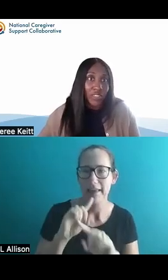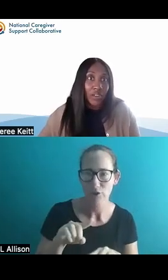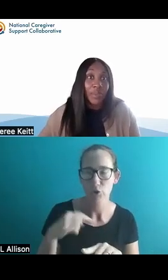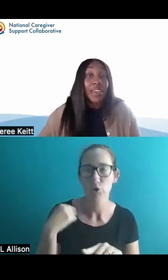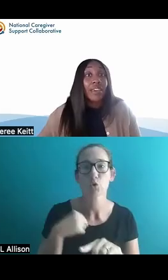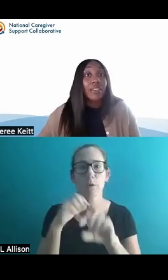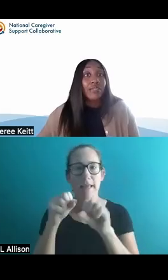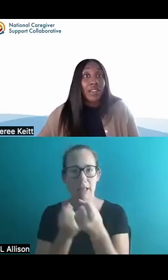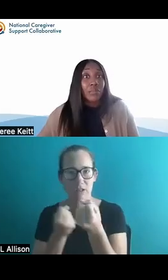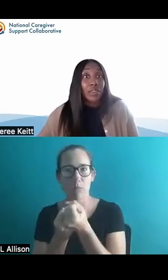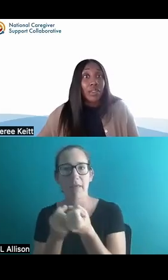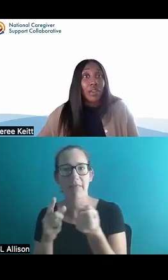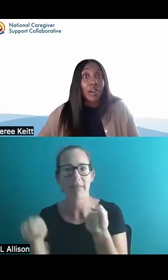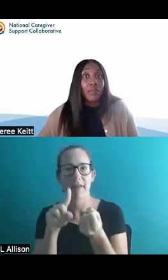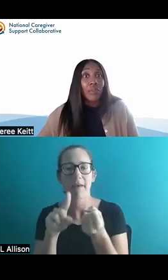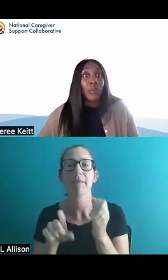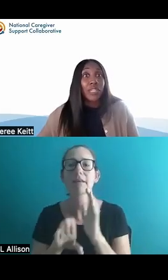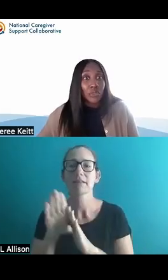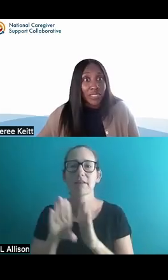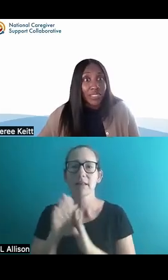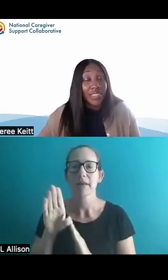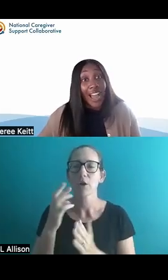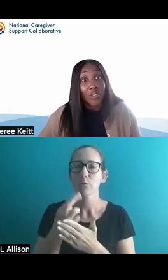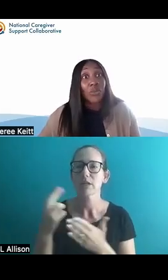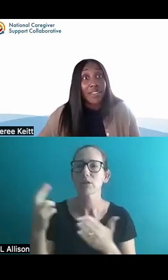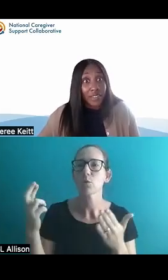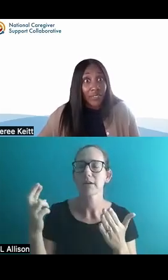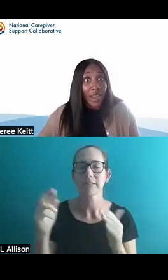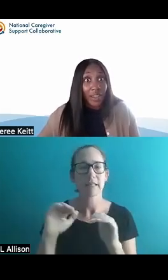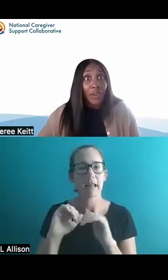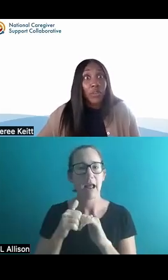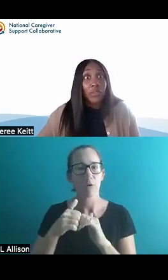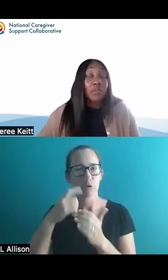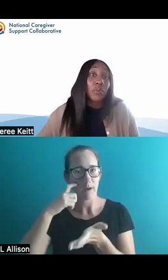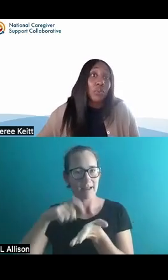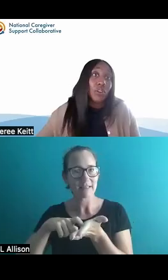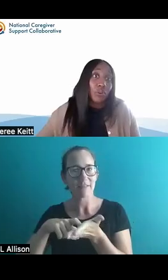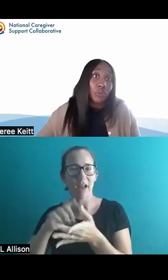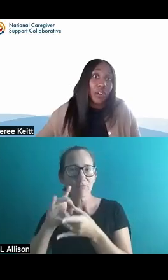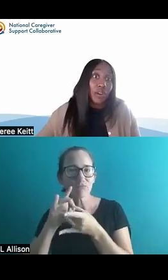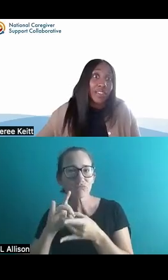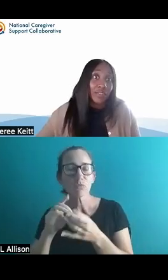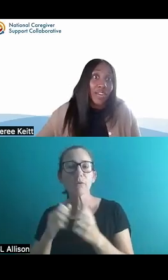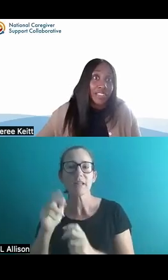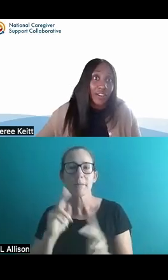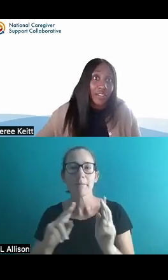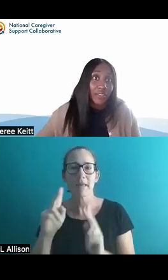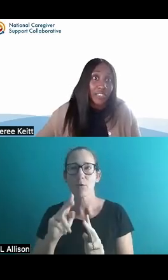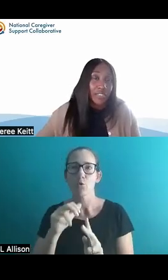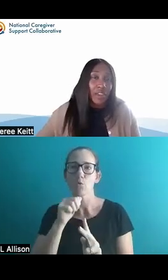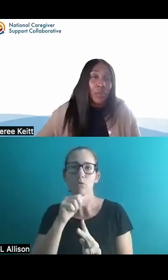them in developing resources and how to identify with people who don't identify as caregivers and